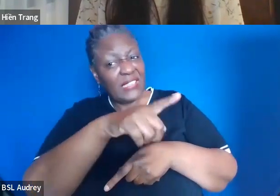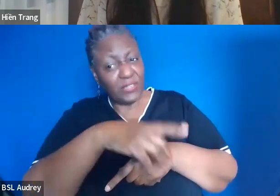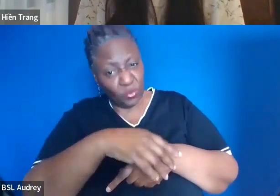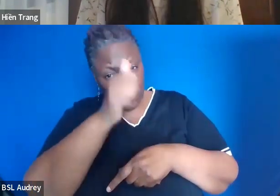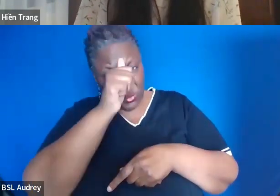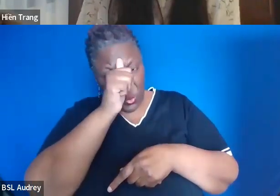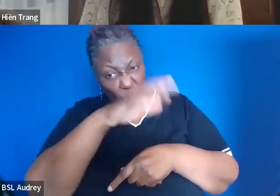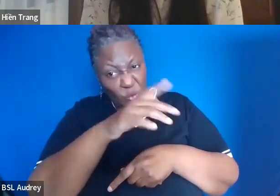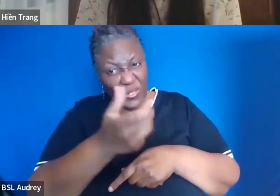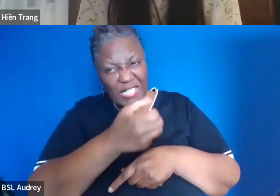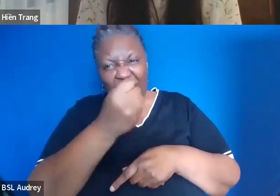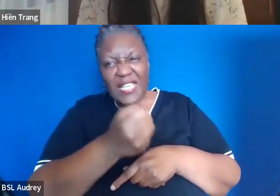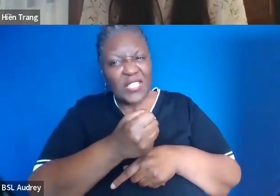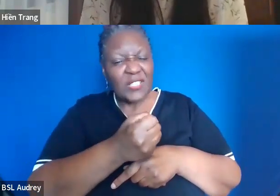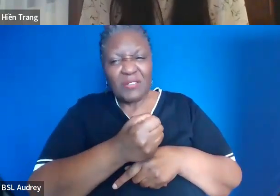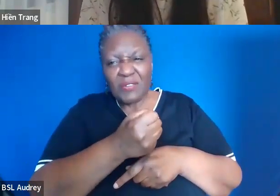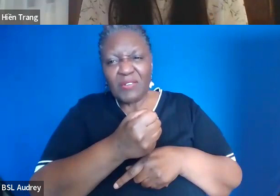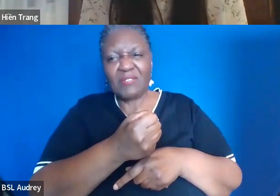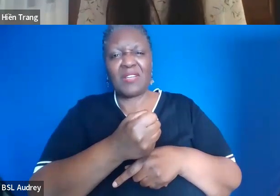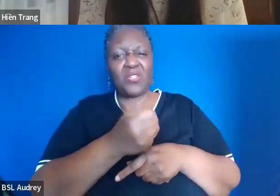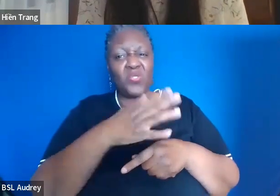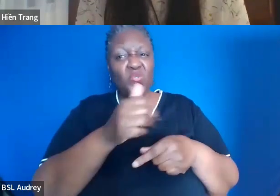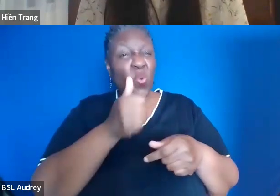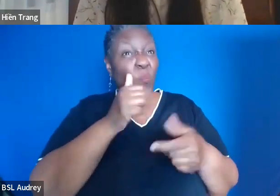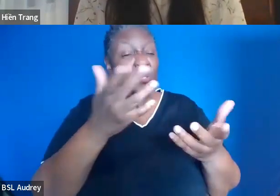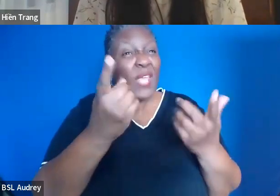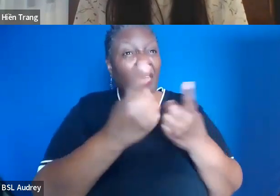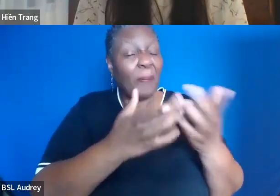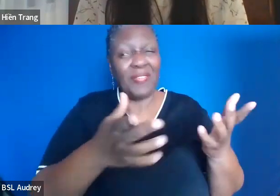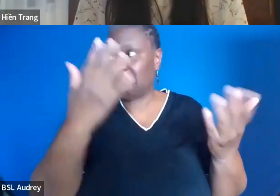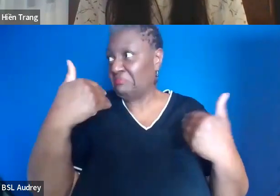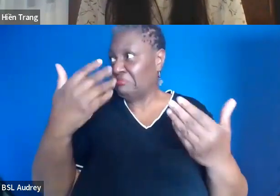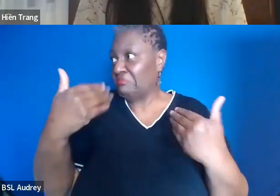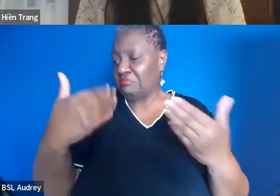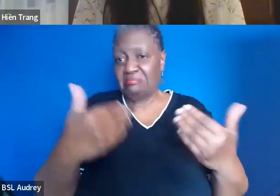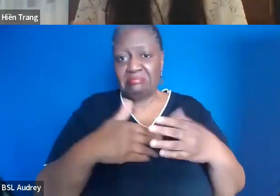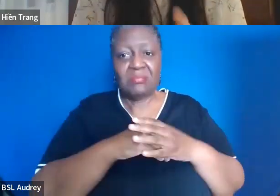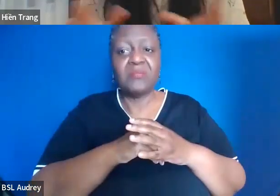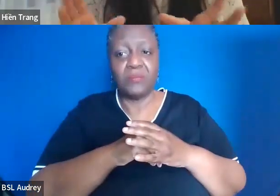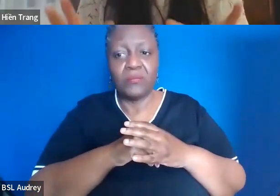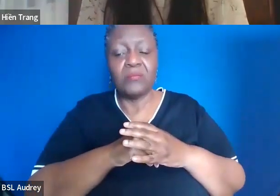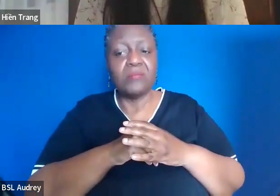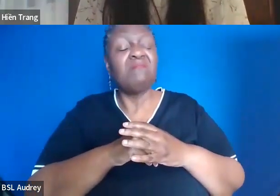where to get some destination and of course I don't know uh and we started talking a little